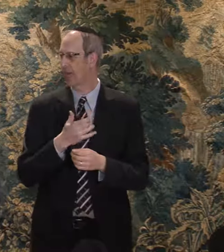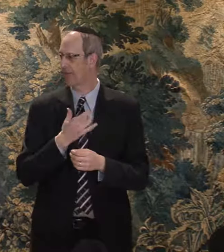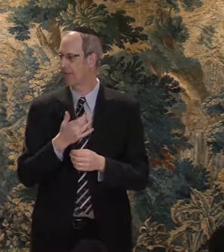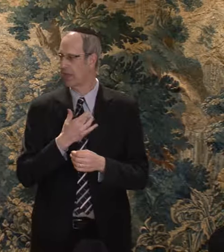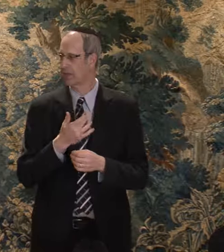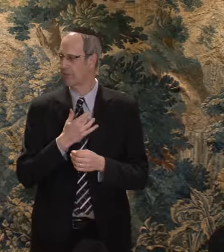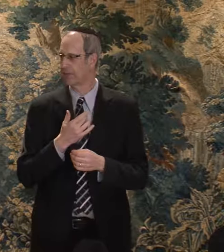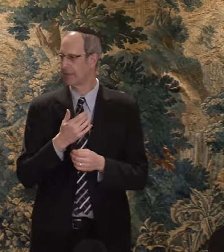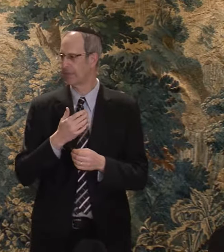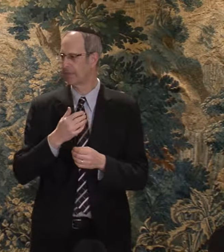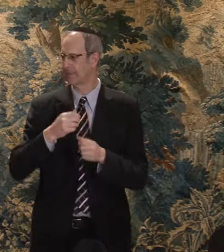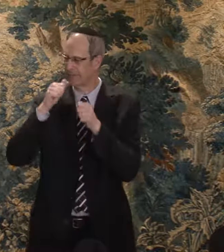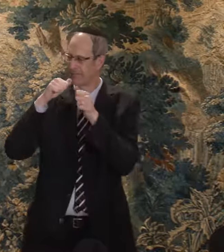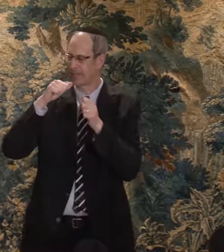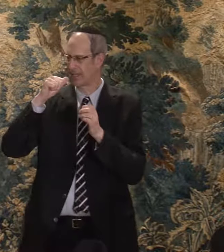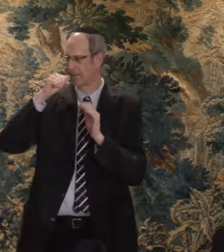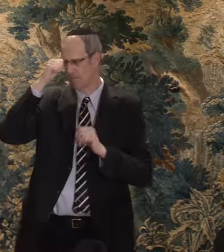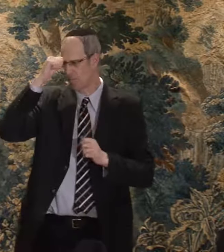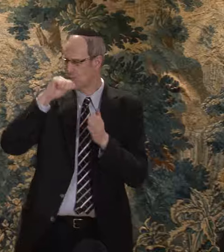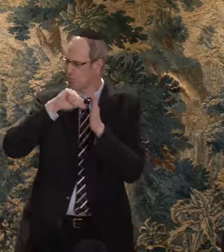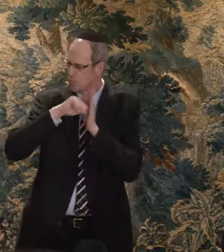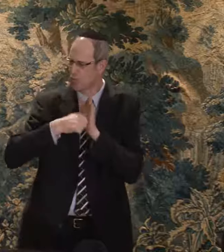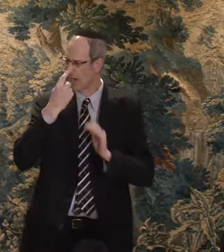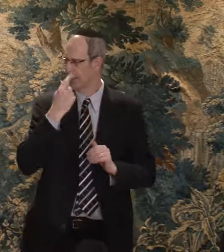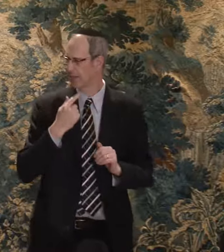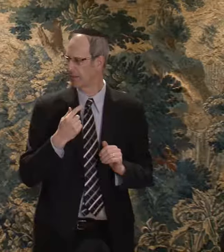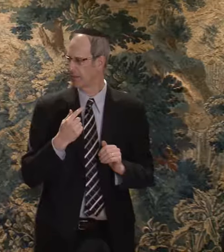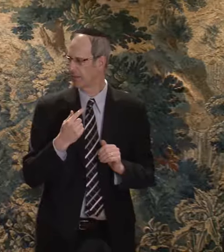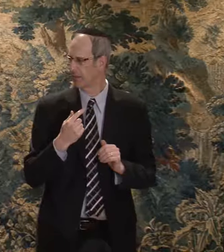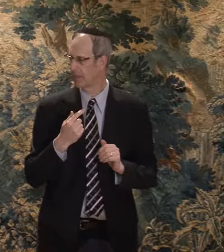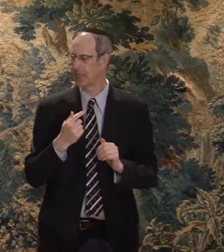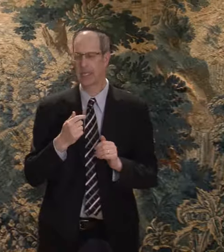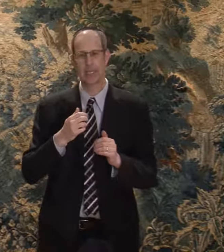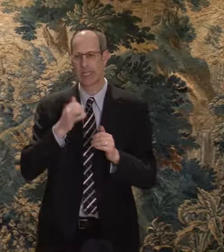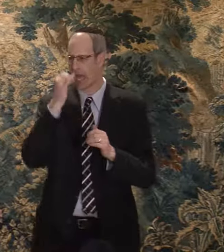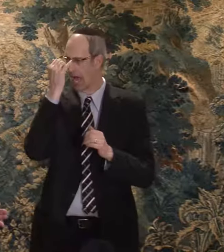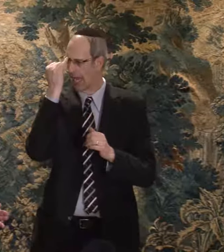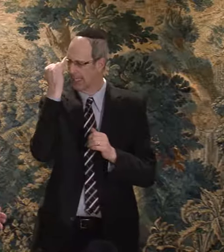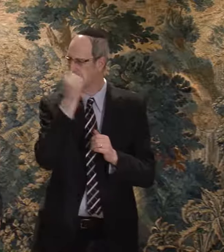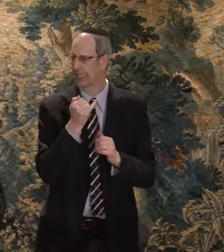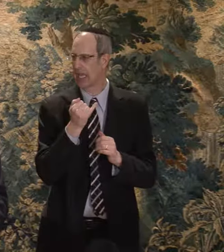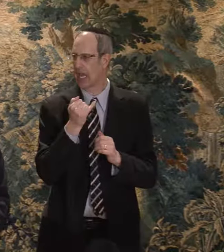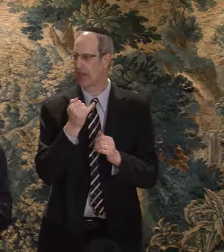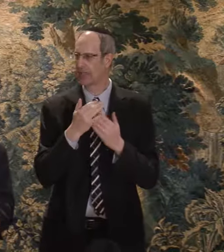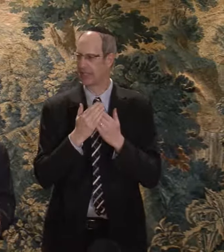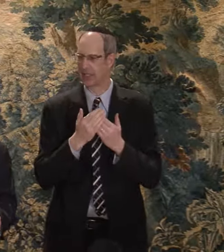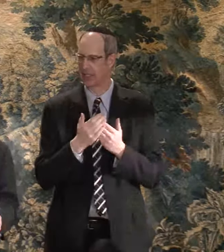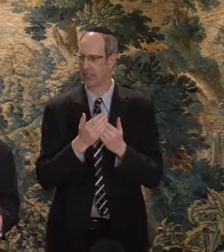memorable and that was an Indian of Fela after all everybody spends a tremendous